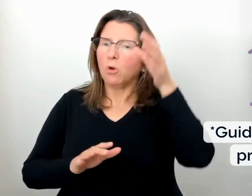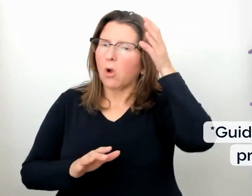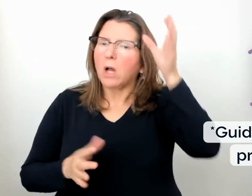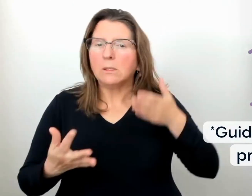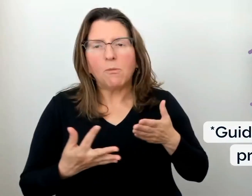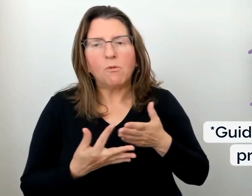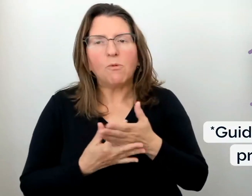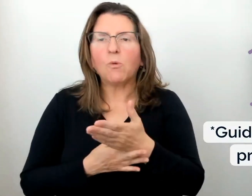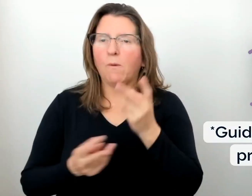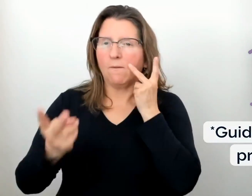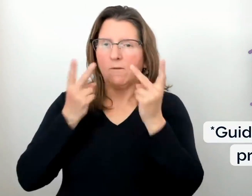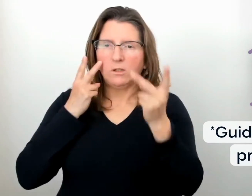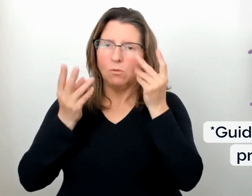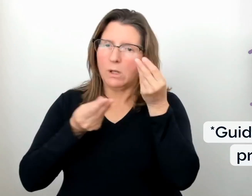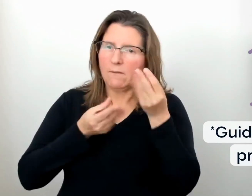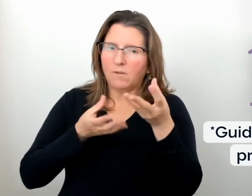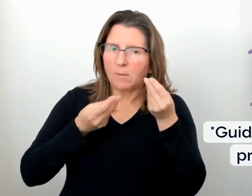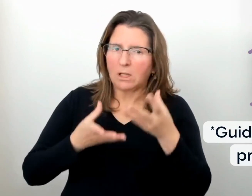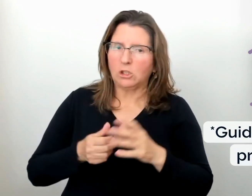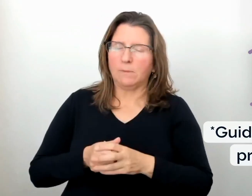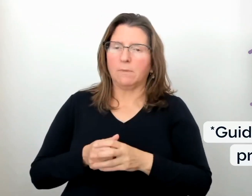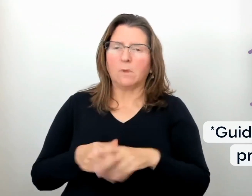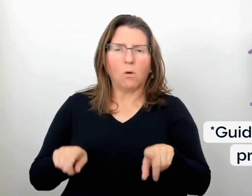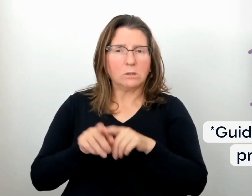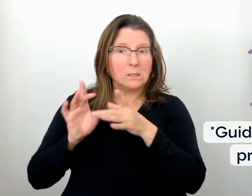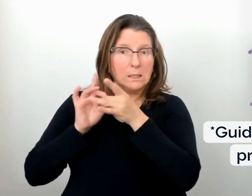Can the concept being taught be represented in a visual form?